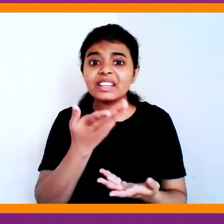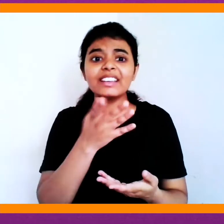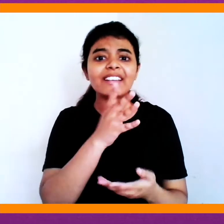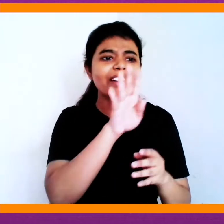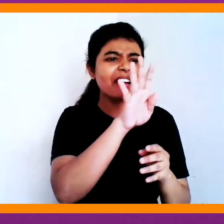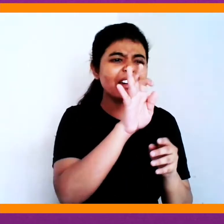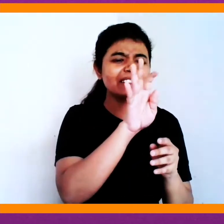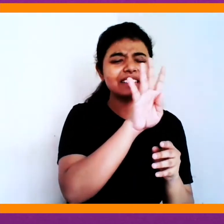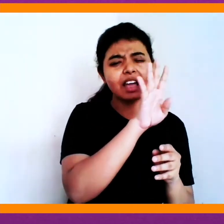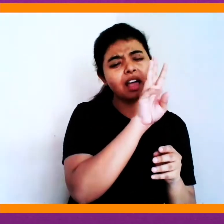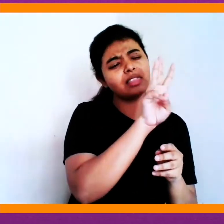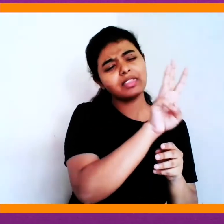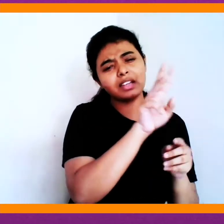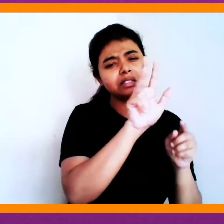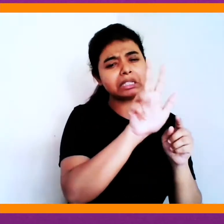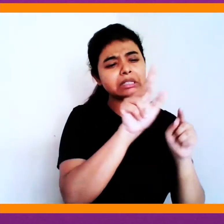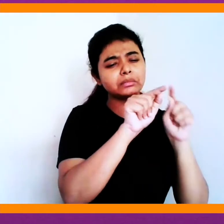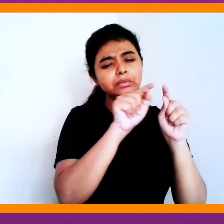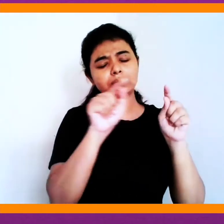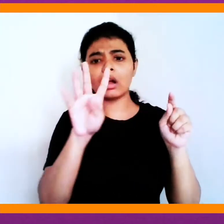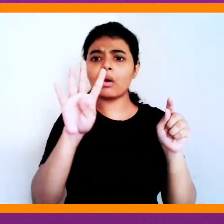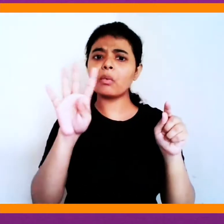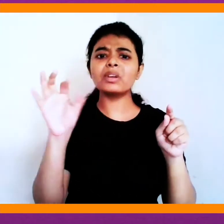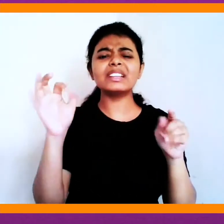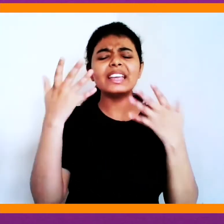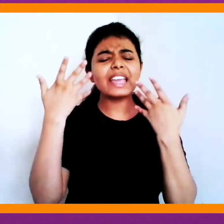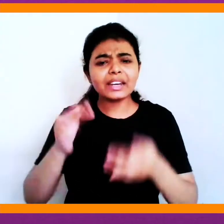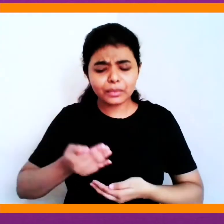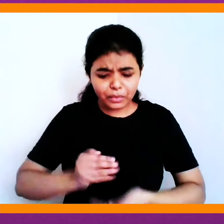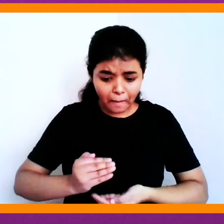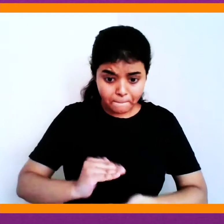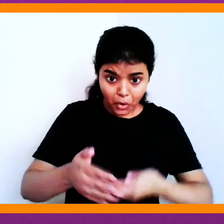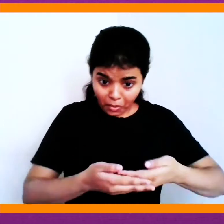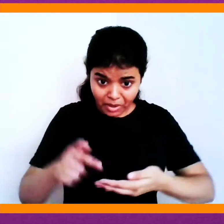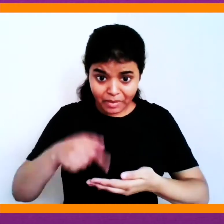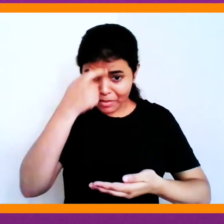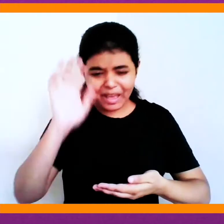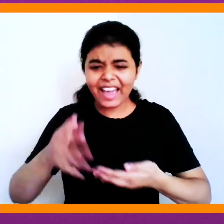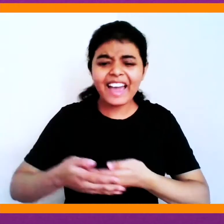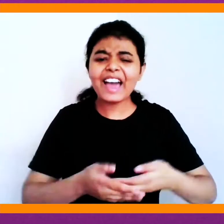36 even 38 and 40 and they're able to have babies perfectly healthy babies normal babies